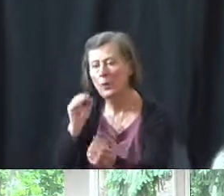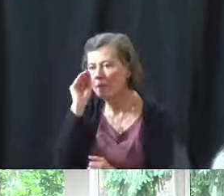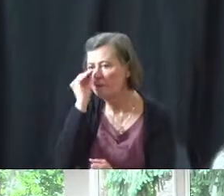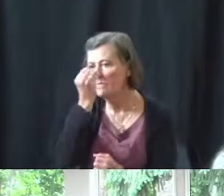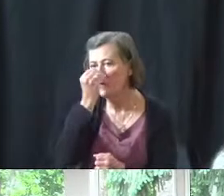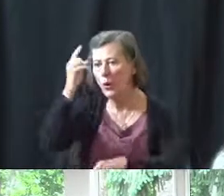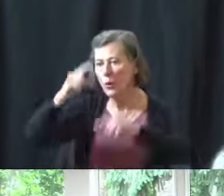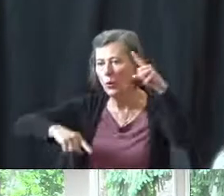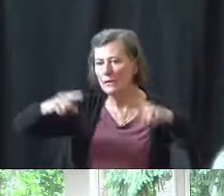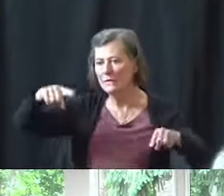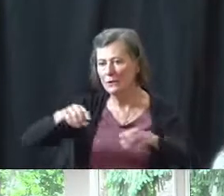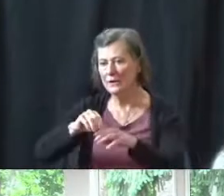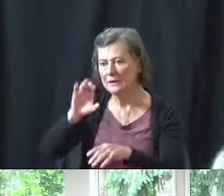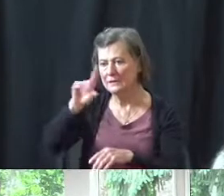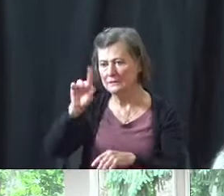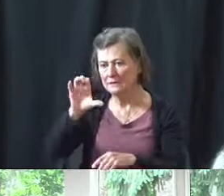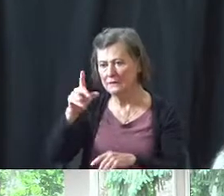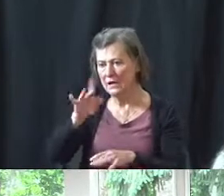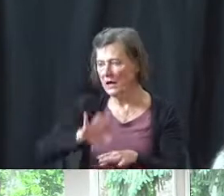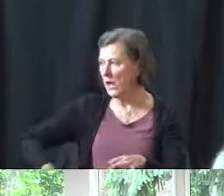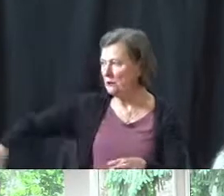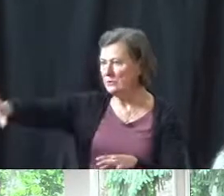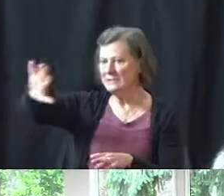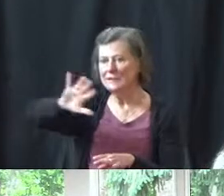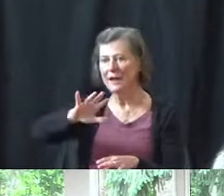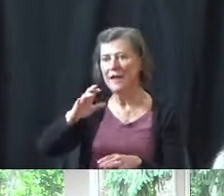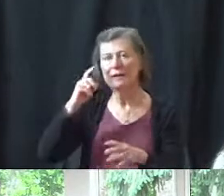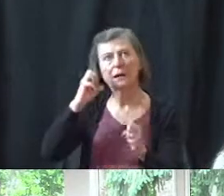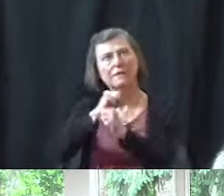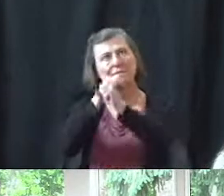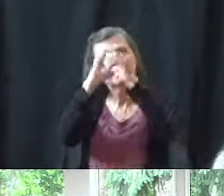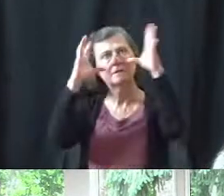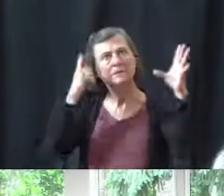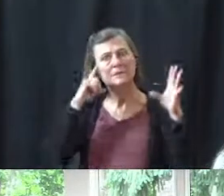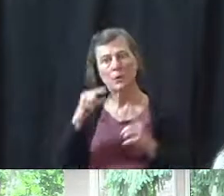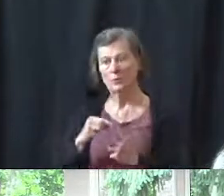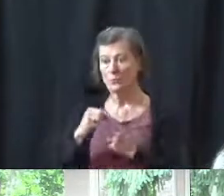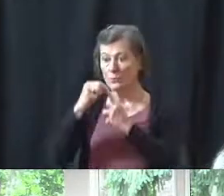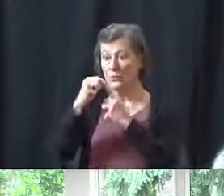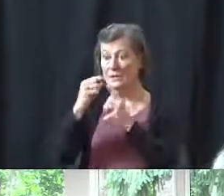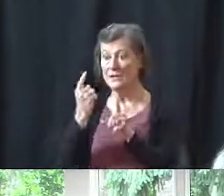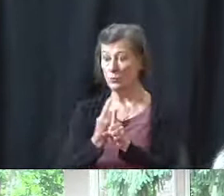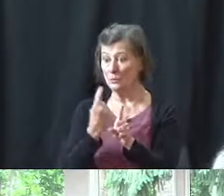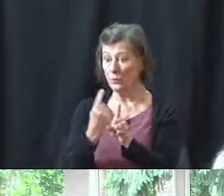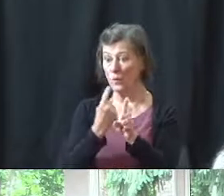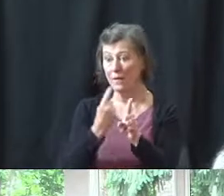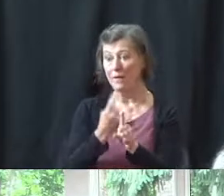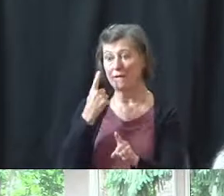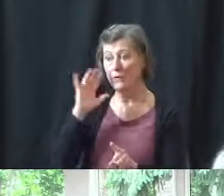And this led him to envision a unique ritual, for his Unitarian congregation, and it was